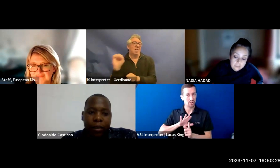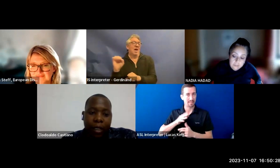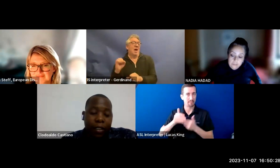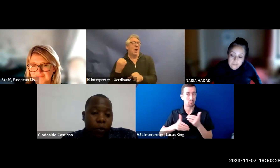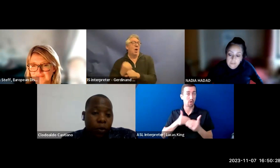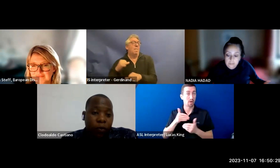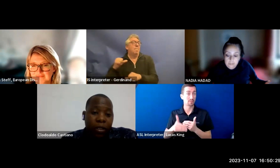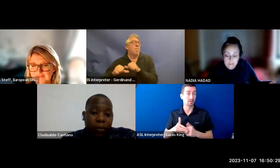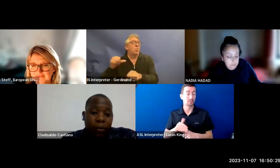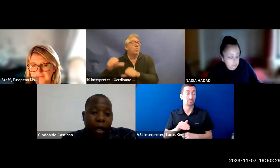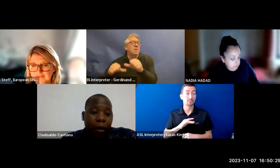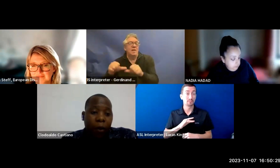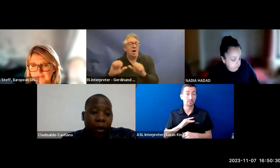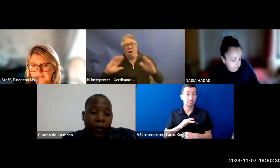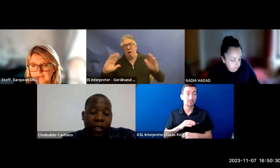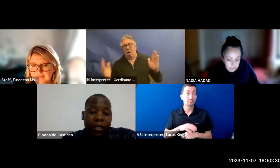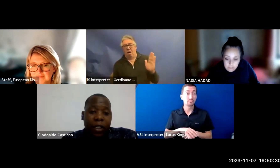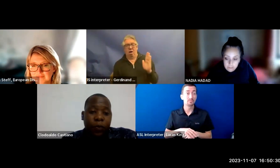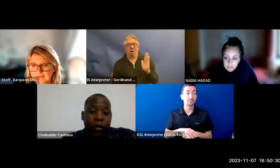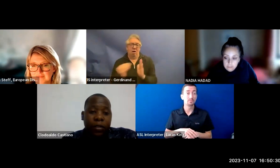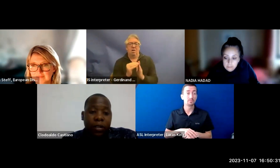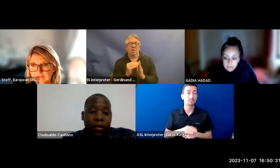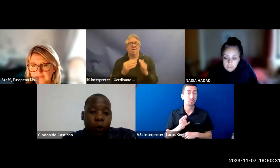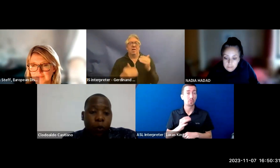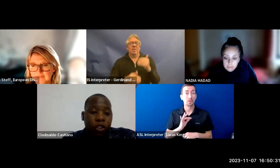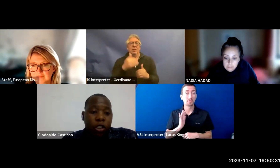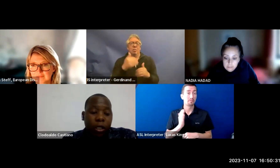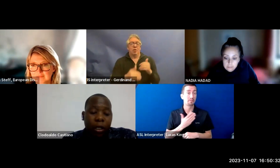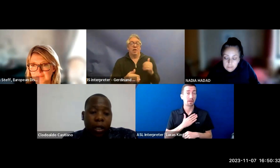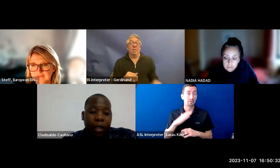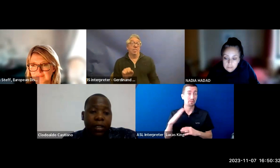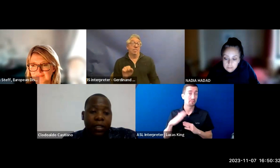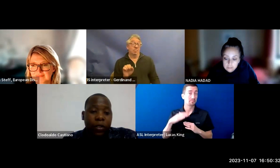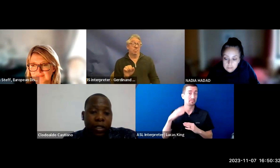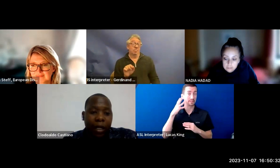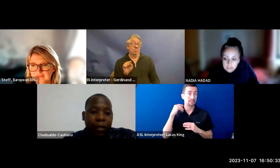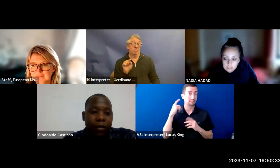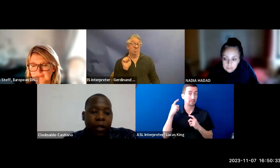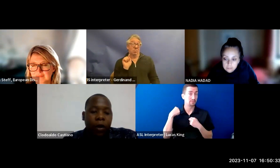I think that's one of our greatest experiences which is a result